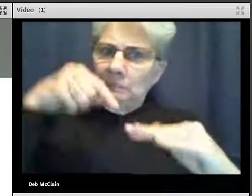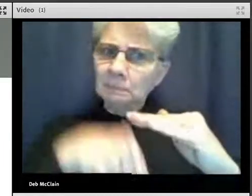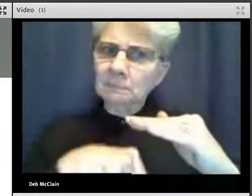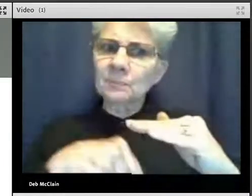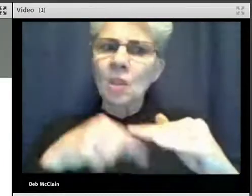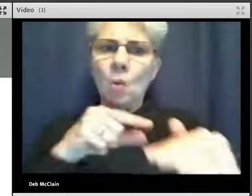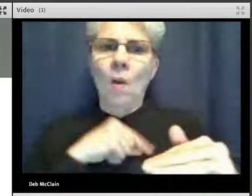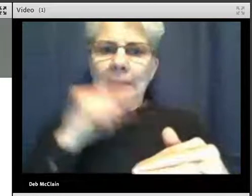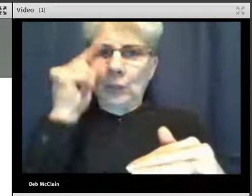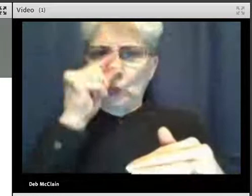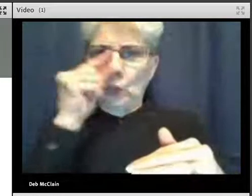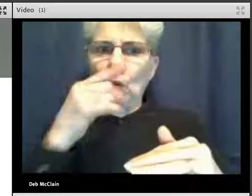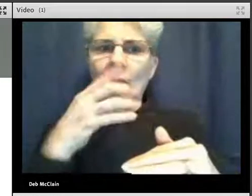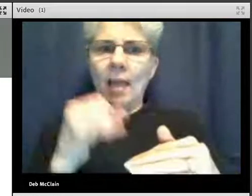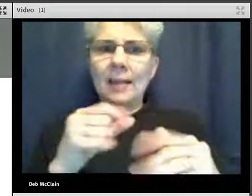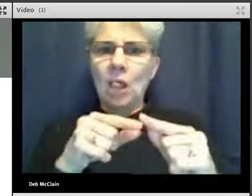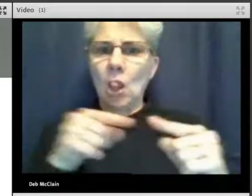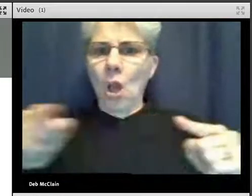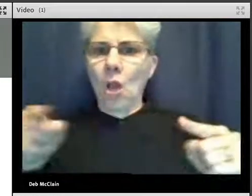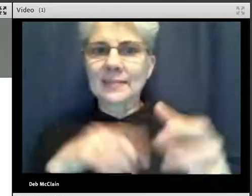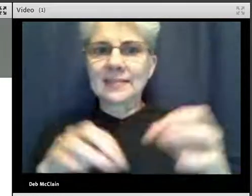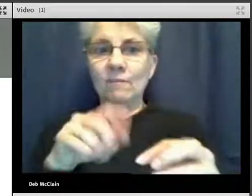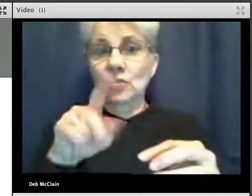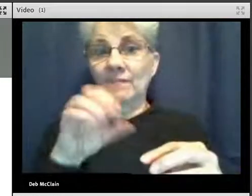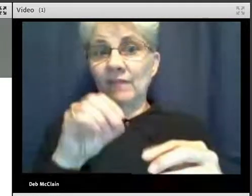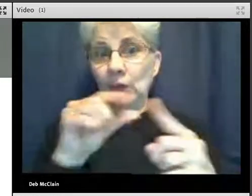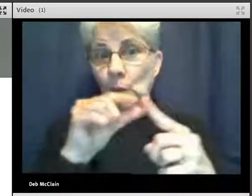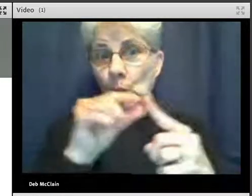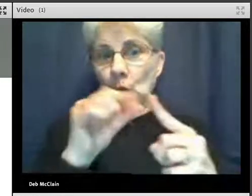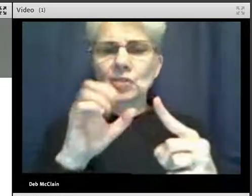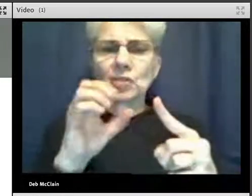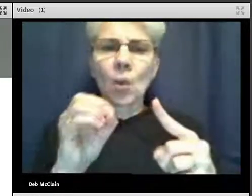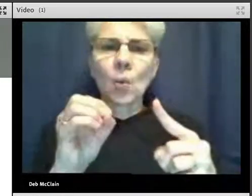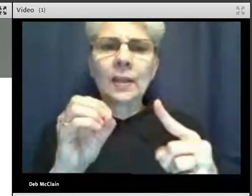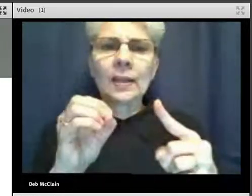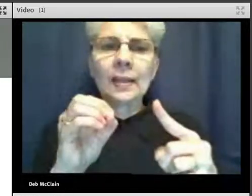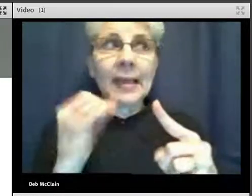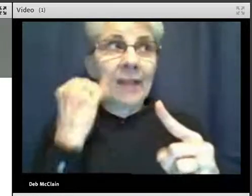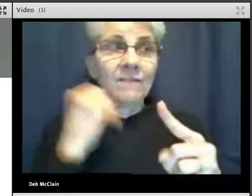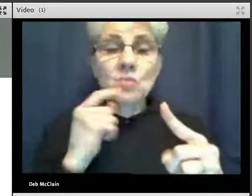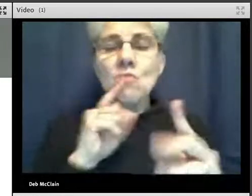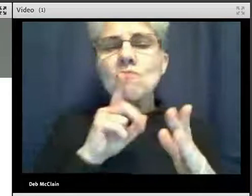Google likes the long read versus 150 words. So if you are really worried